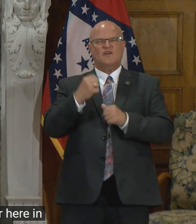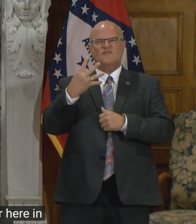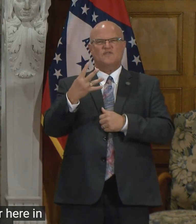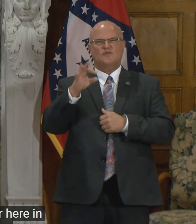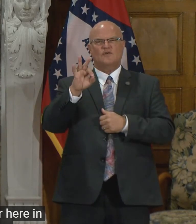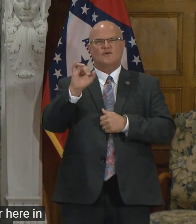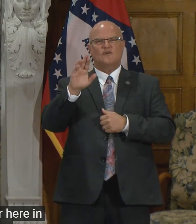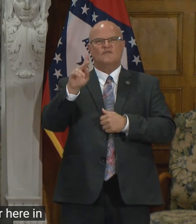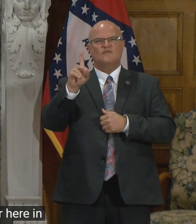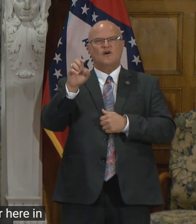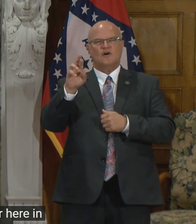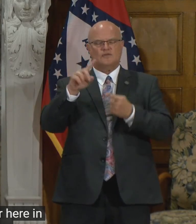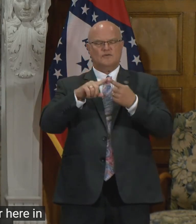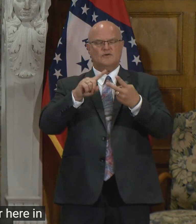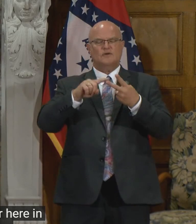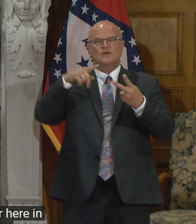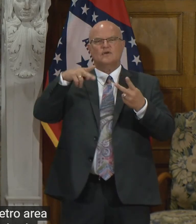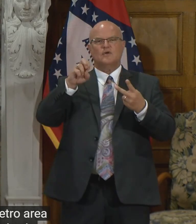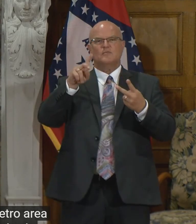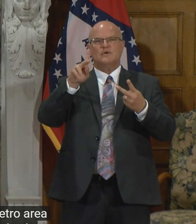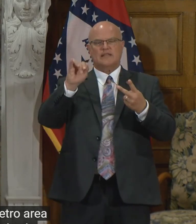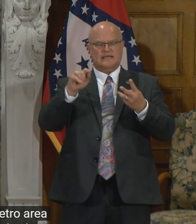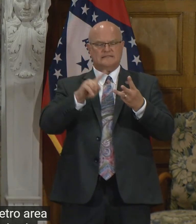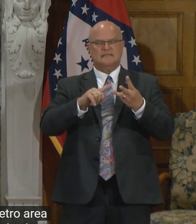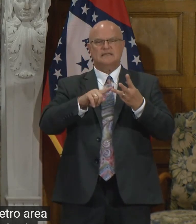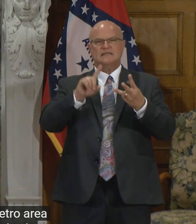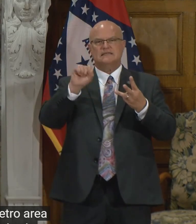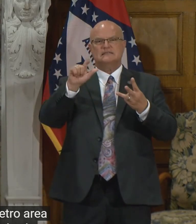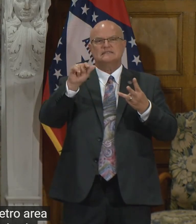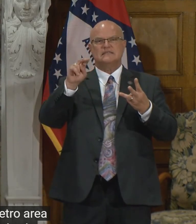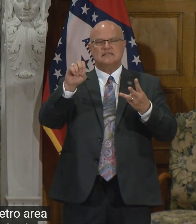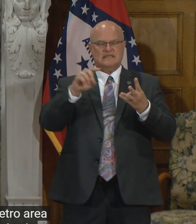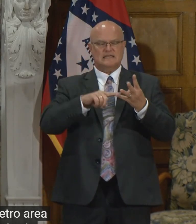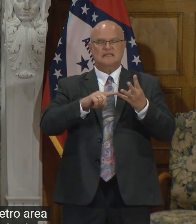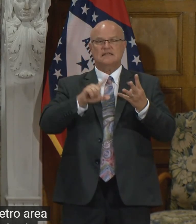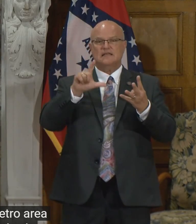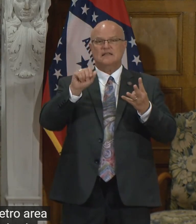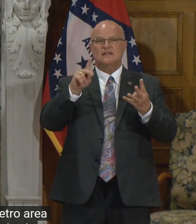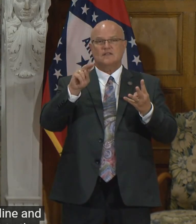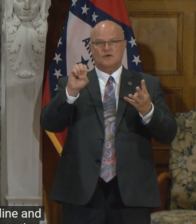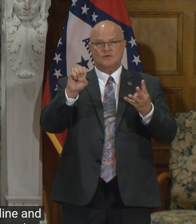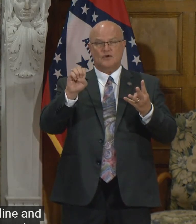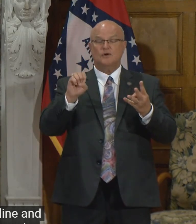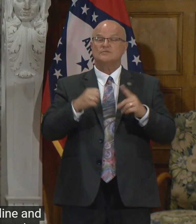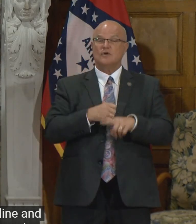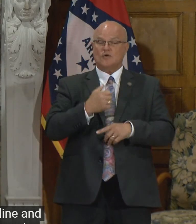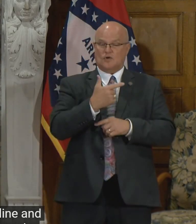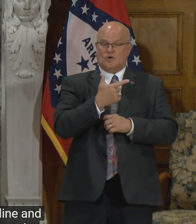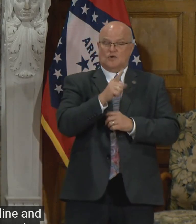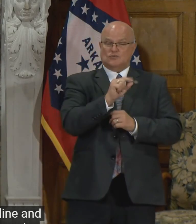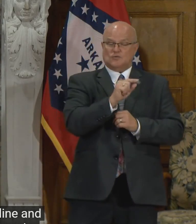It's Faulkner, Pulaski, Saline and Lone oak. But in 2021 to the present we have seized. 310 firearms,